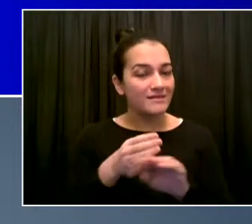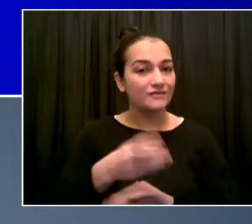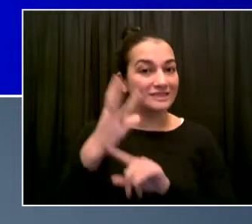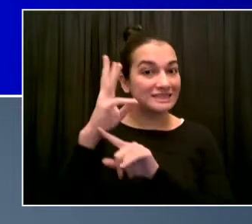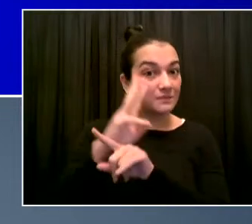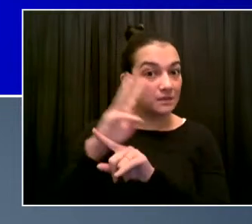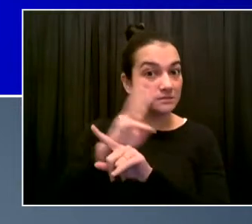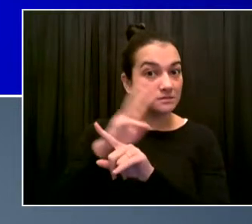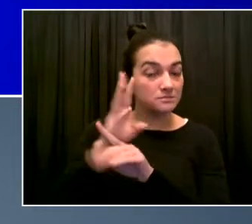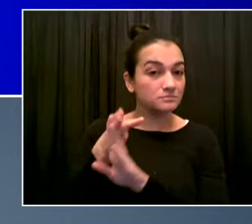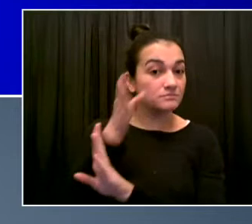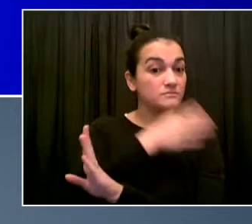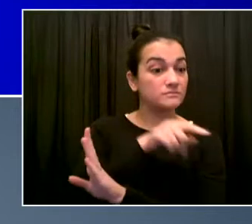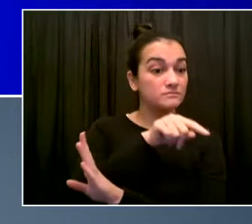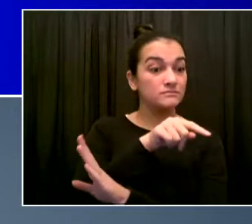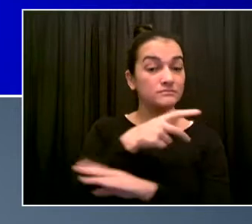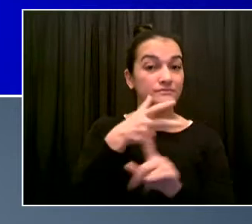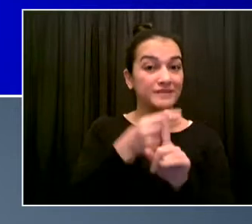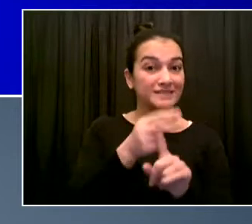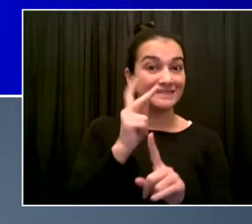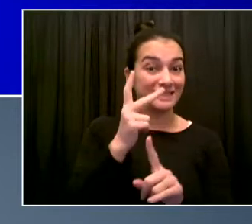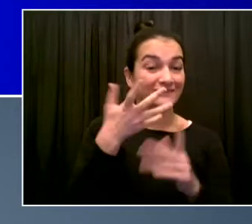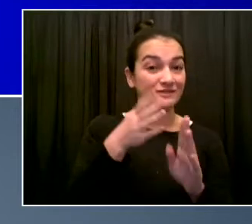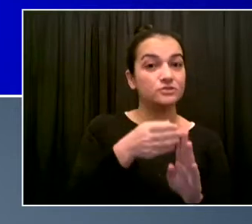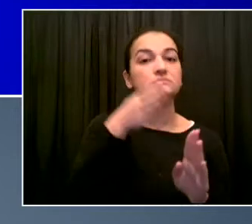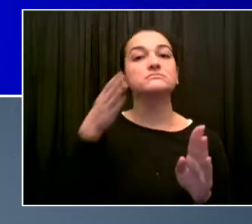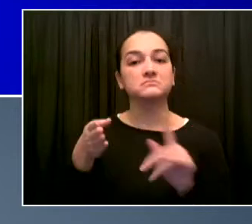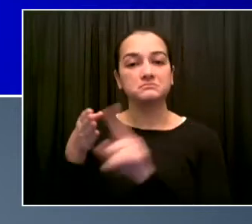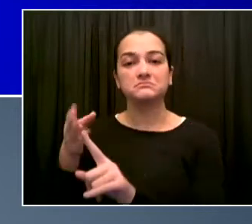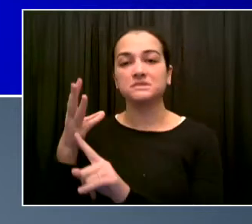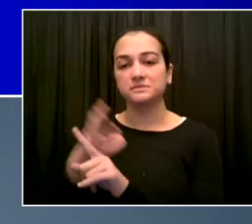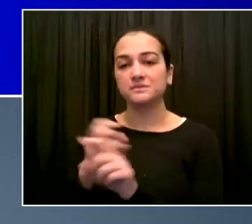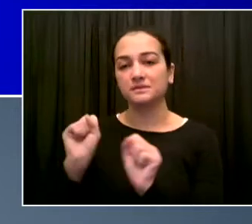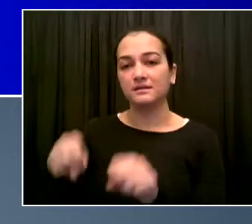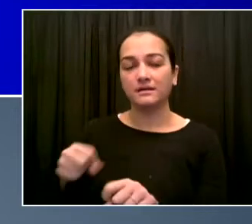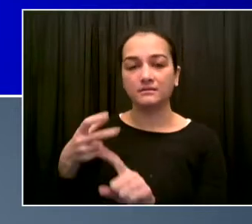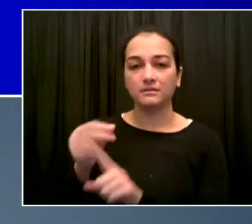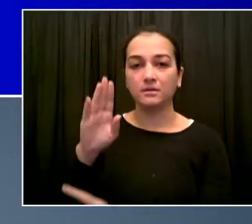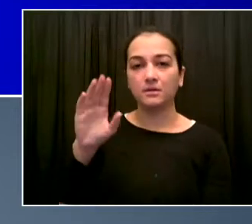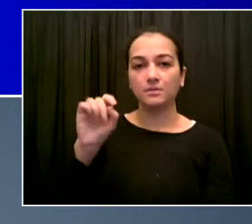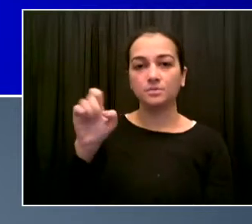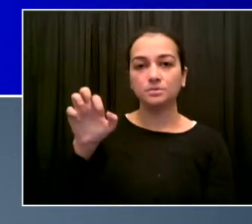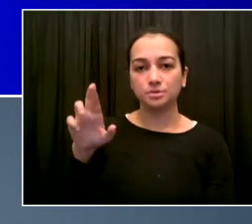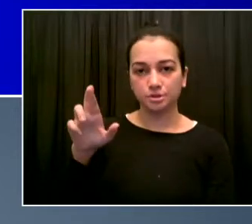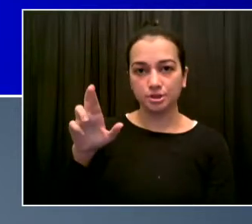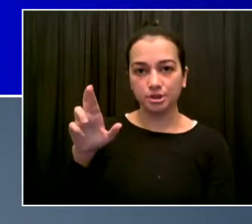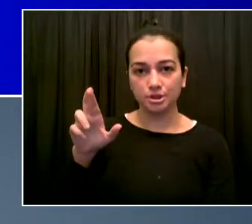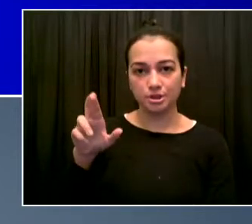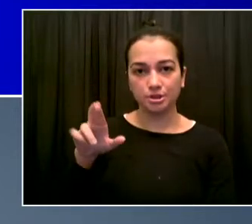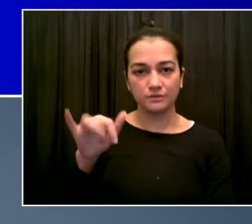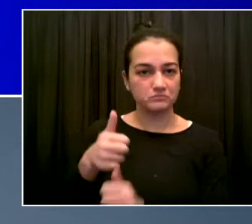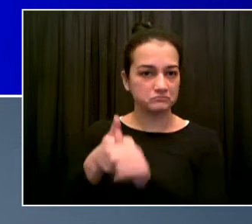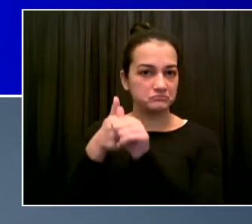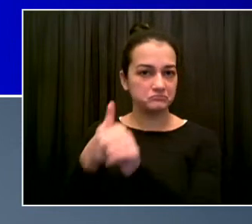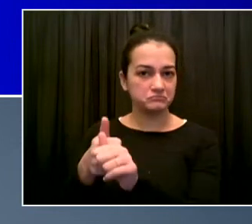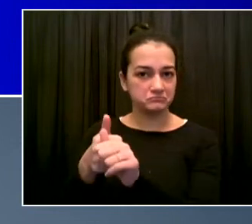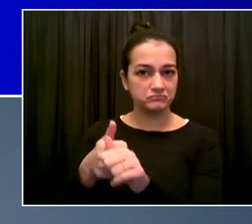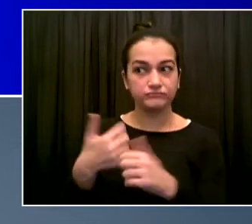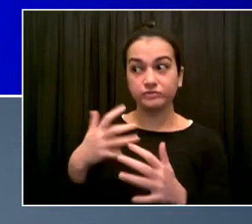IS THE TIME TO GET THAT BOOSTER.